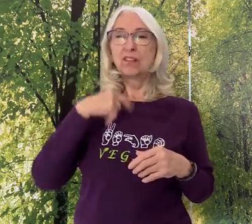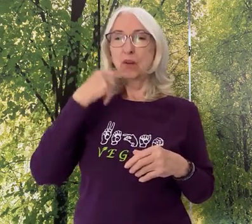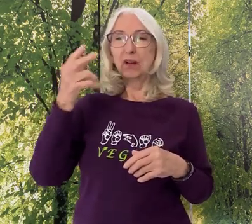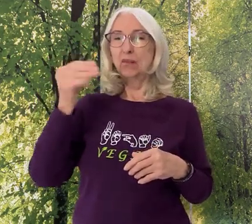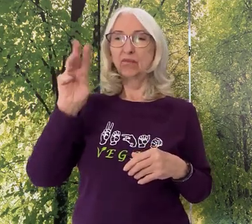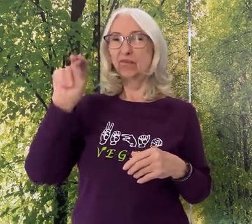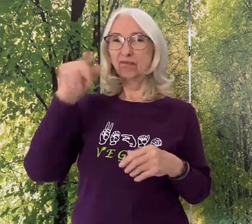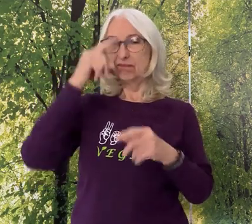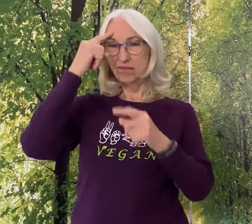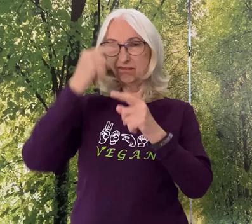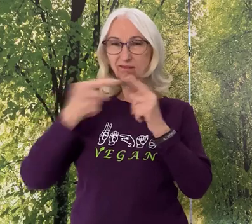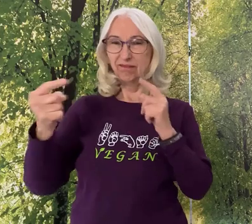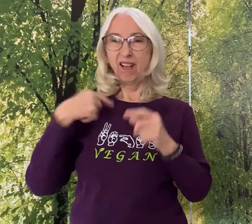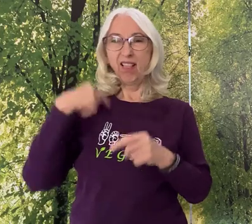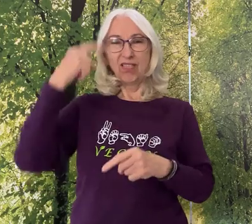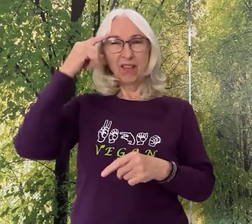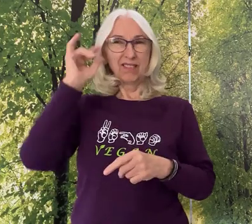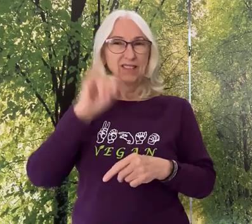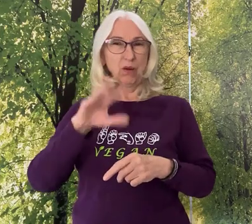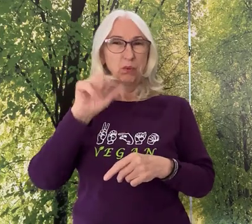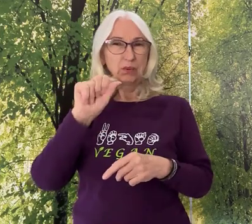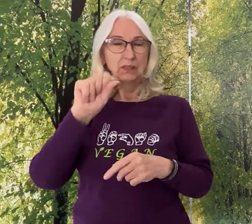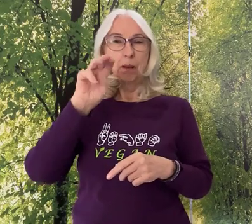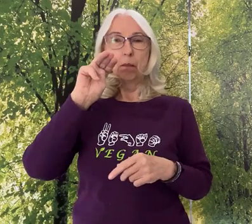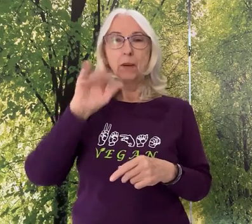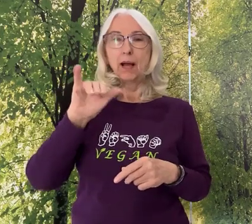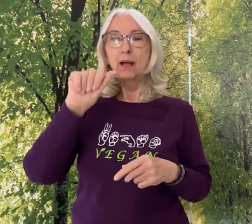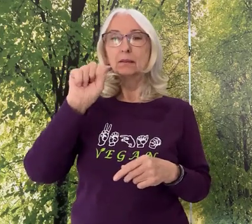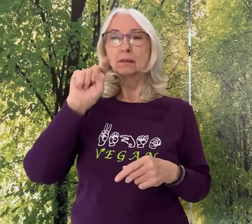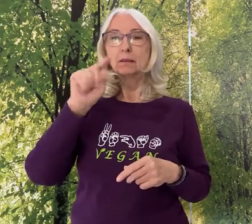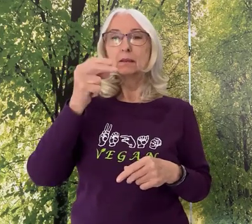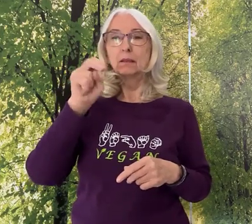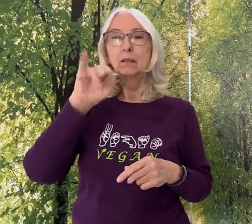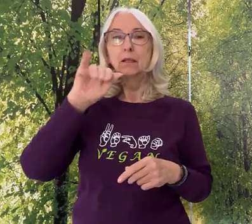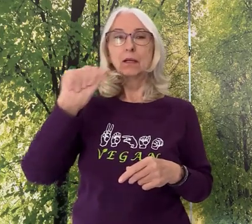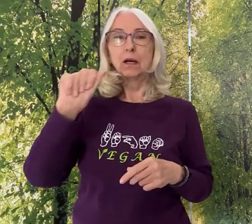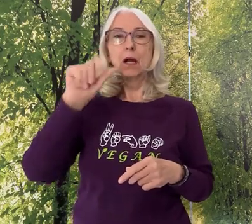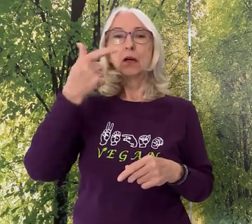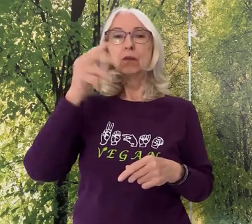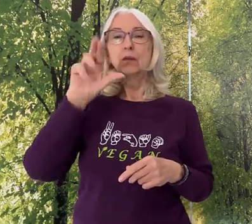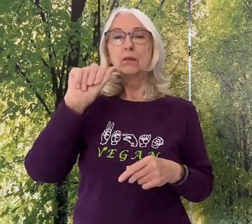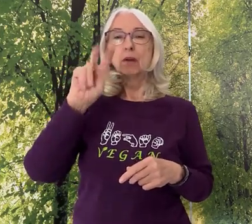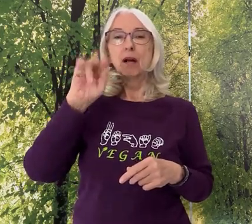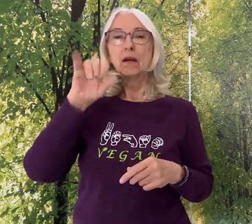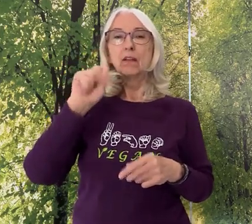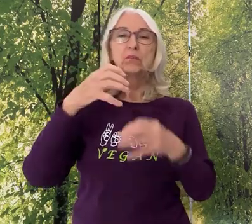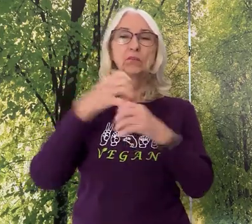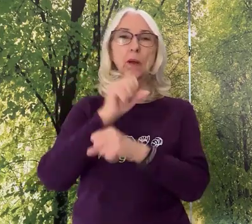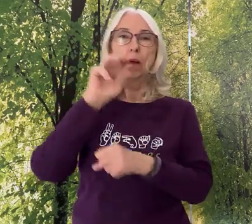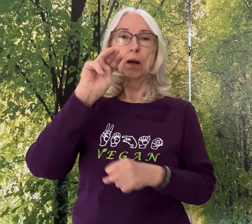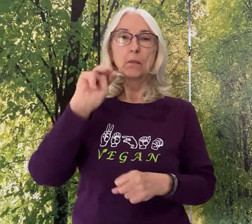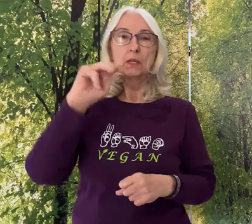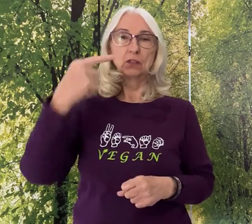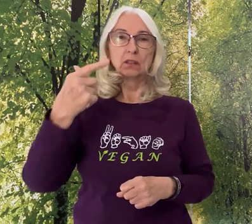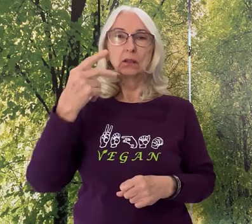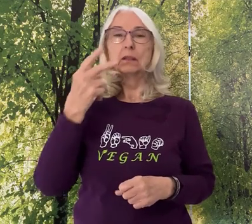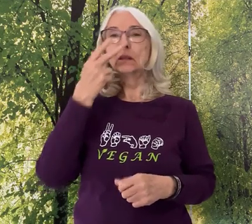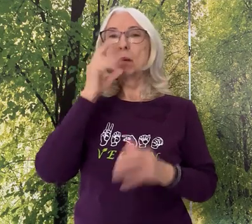I told him I disagreed and thought it was Myasthenia Gravis (MG).